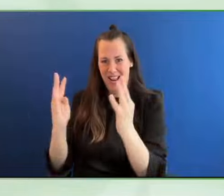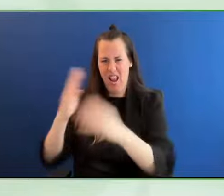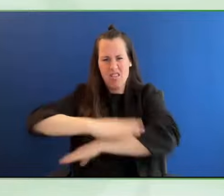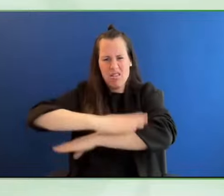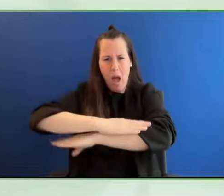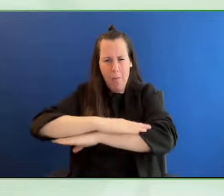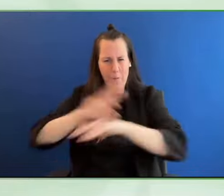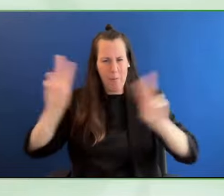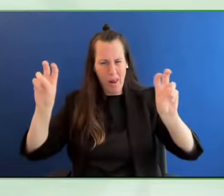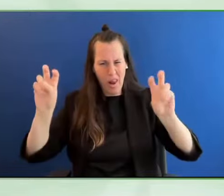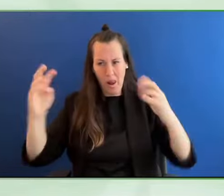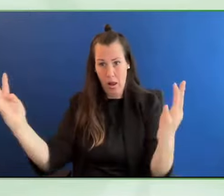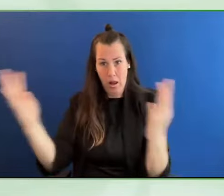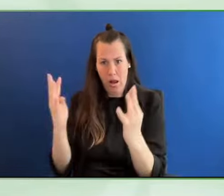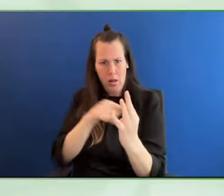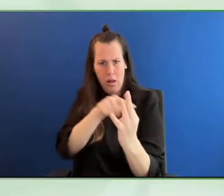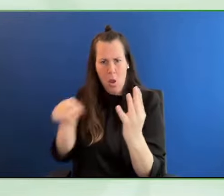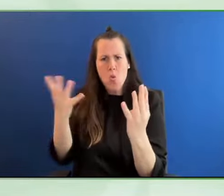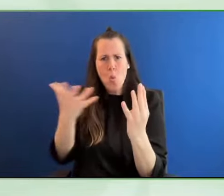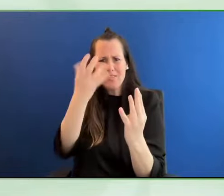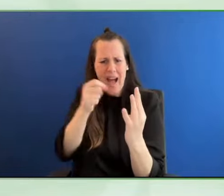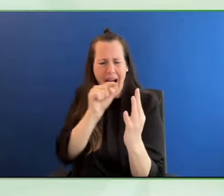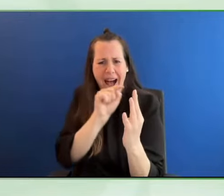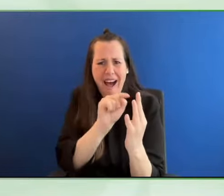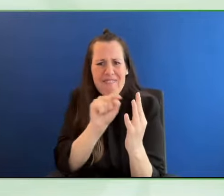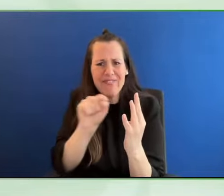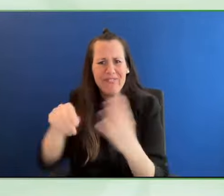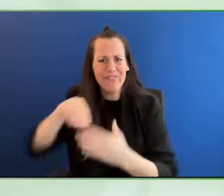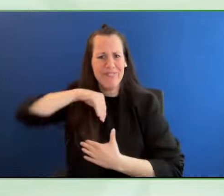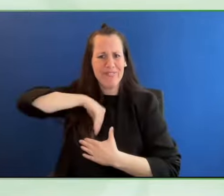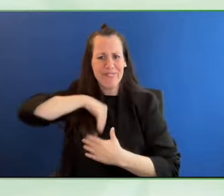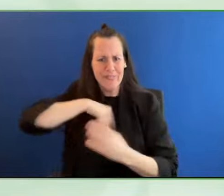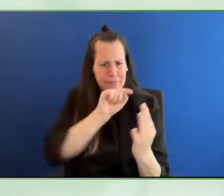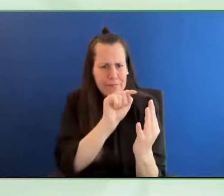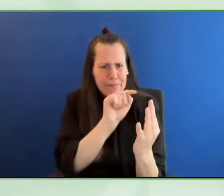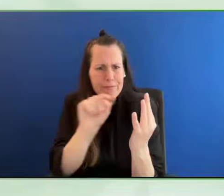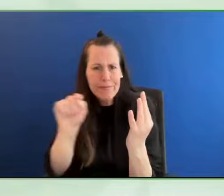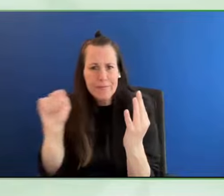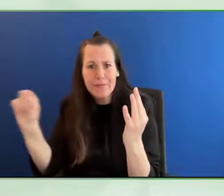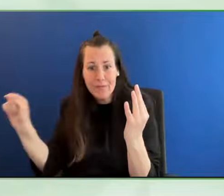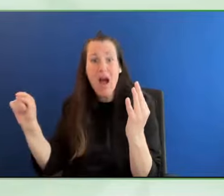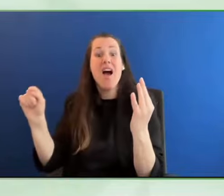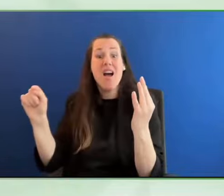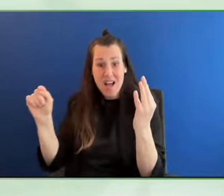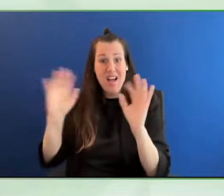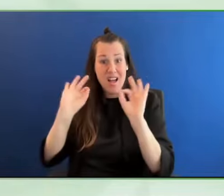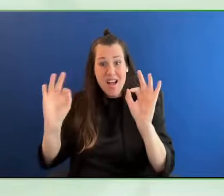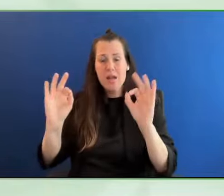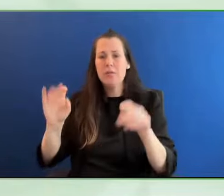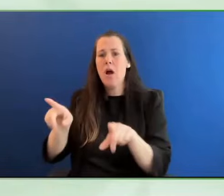People with disabilities around the world have huge education gaps being able to do what they can do.